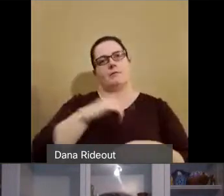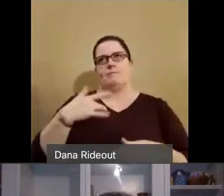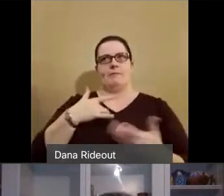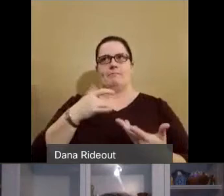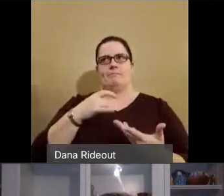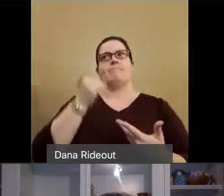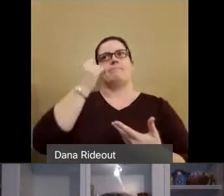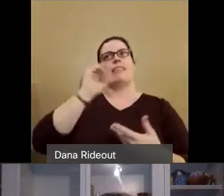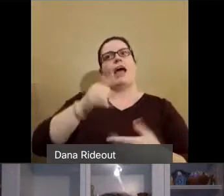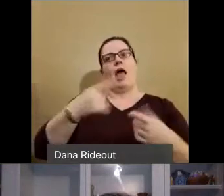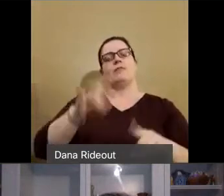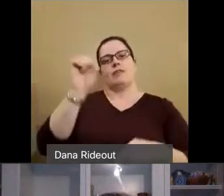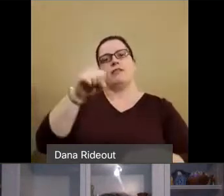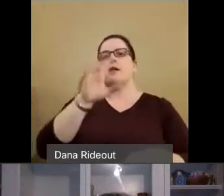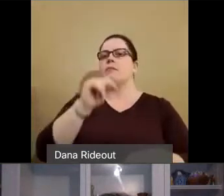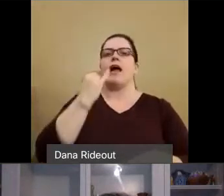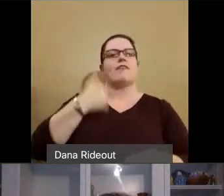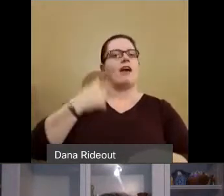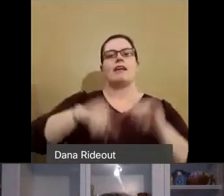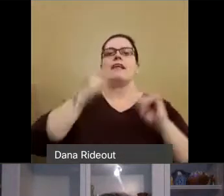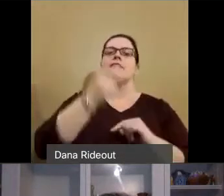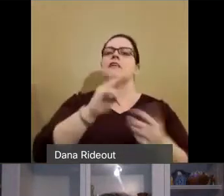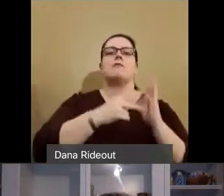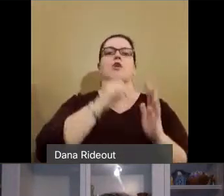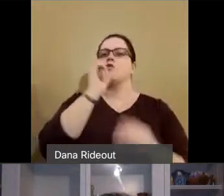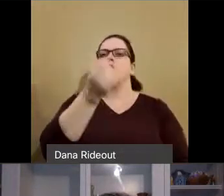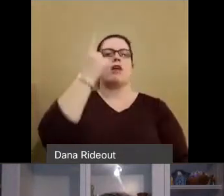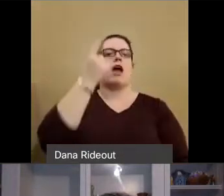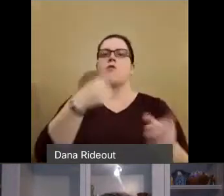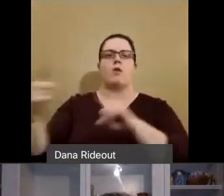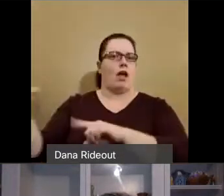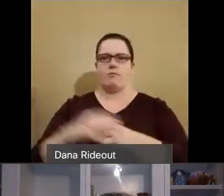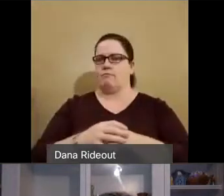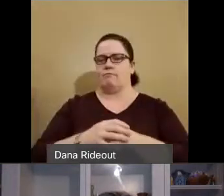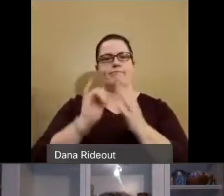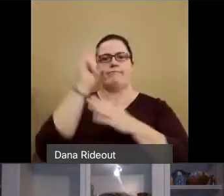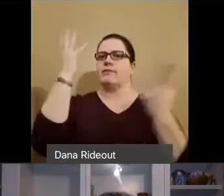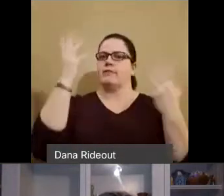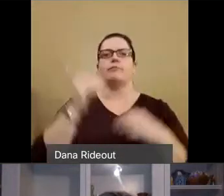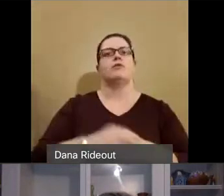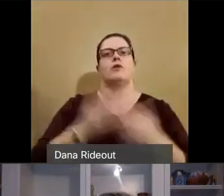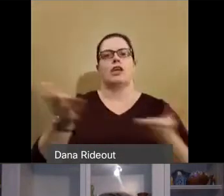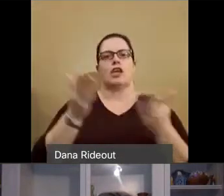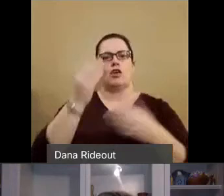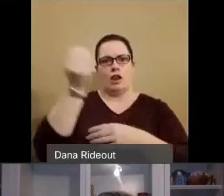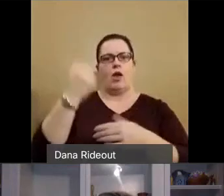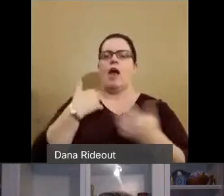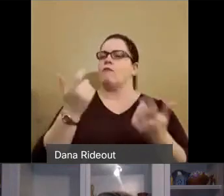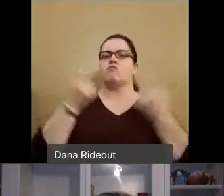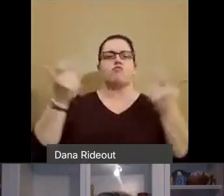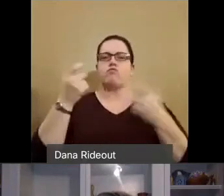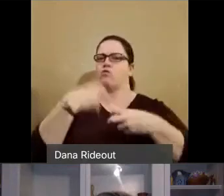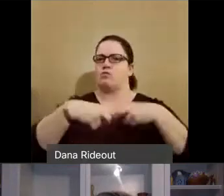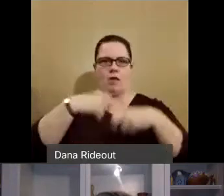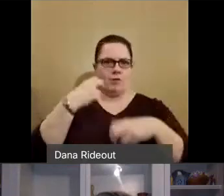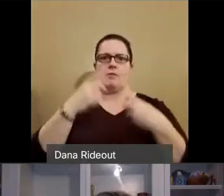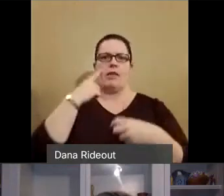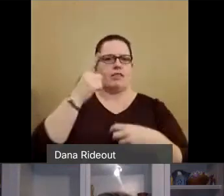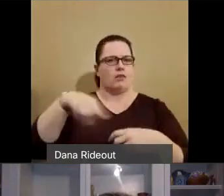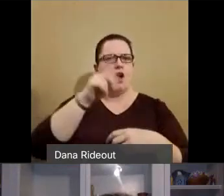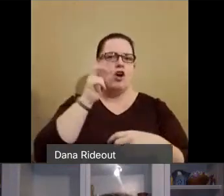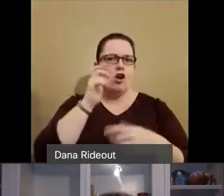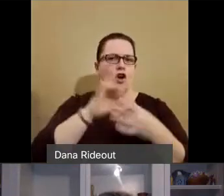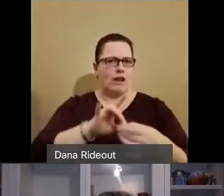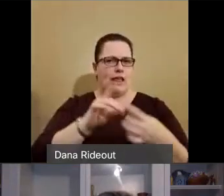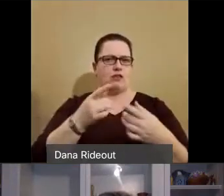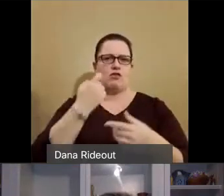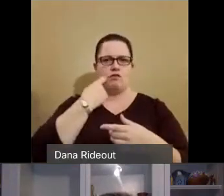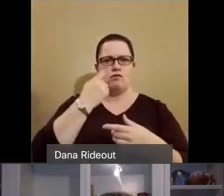And so if I can't see it, I don't understand what's going on. I don't trust it. And here in Ontario, we have a really big problem right now. I think the folks have heard around report from the auditor general that just landed today.